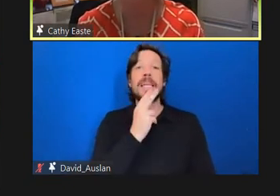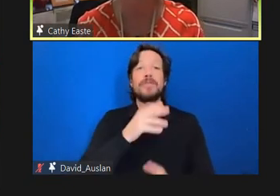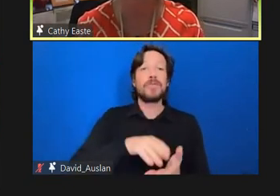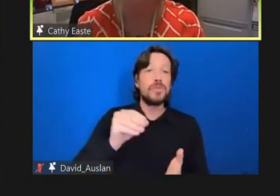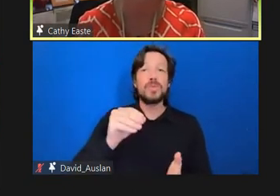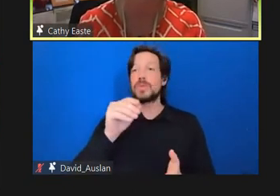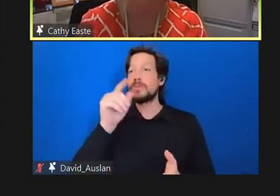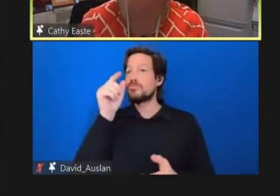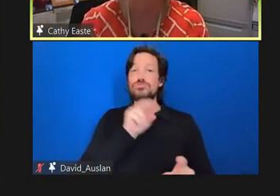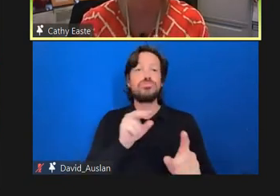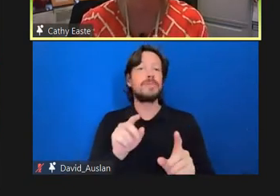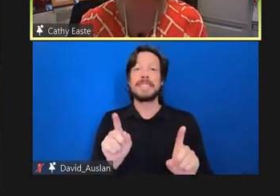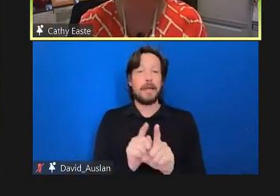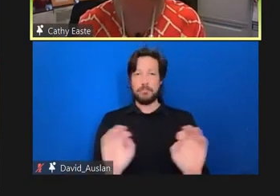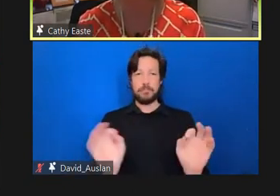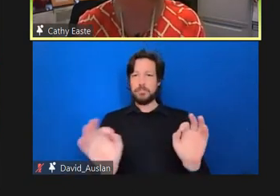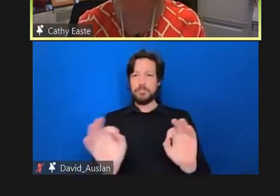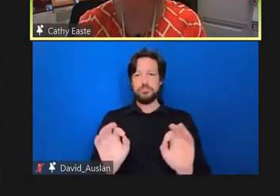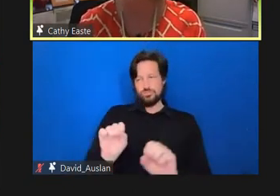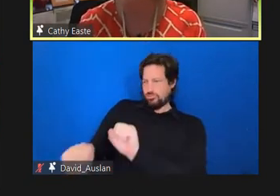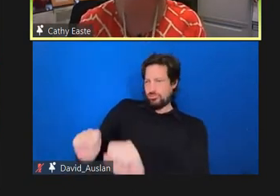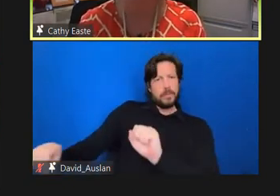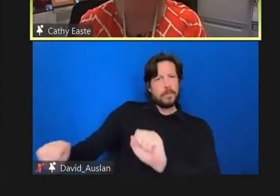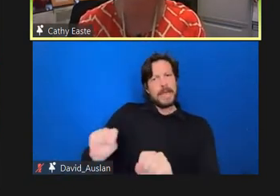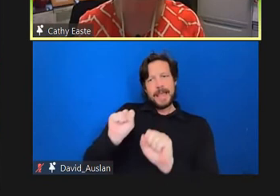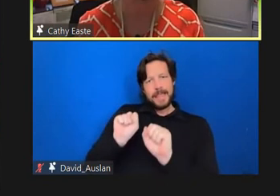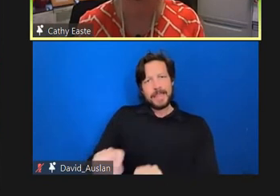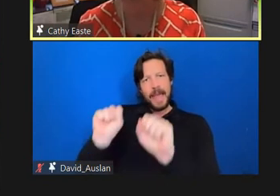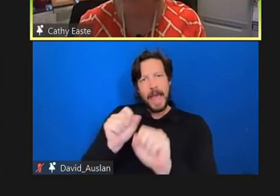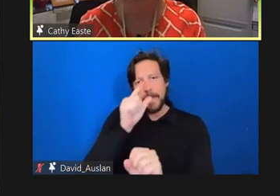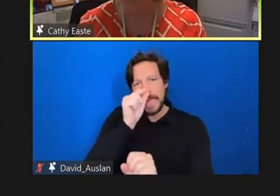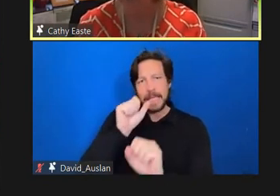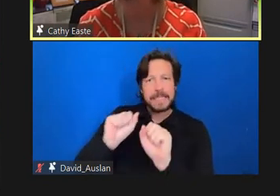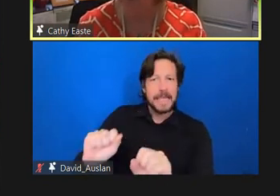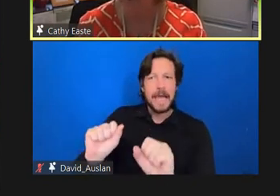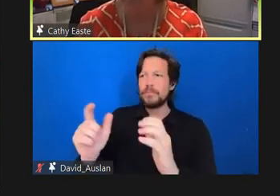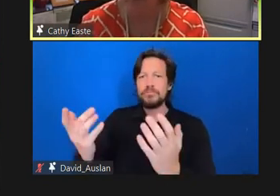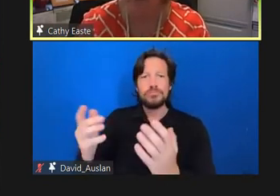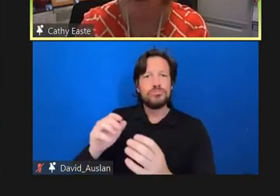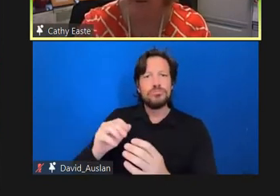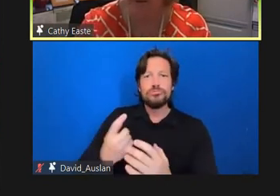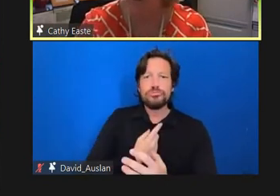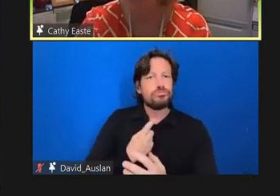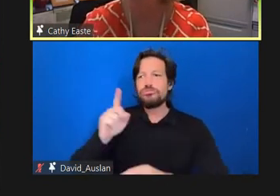everybody's ability are all unique to themselves just like every other person, whether they're deaf